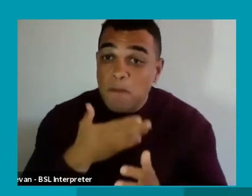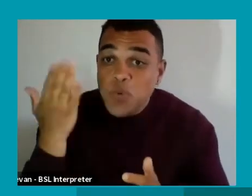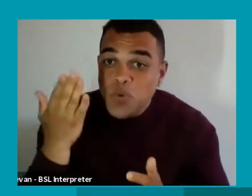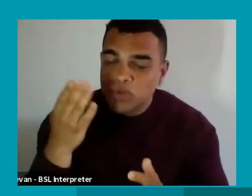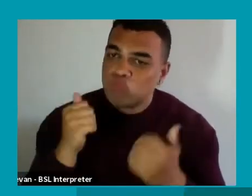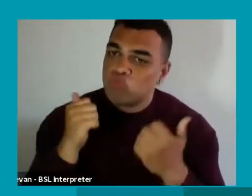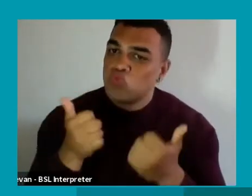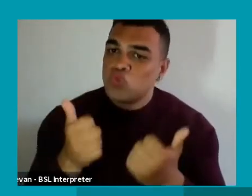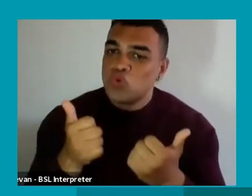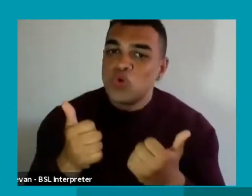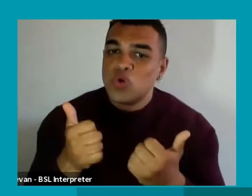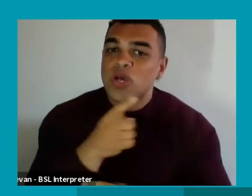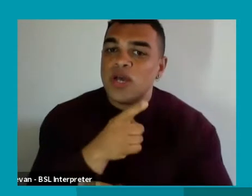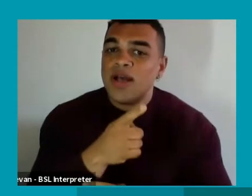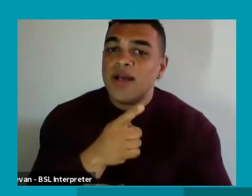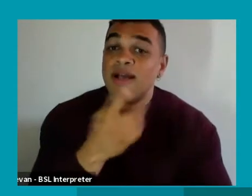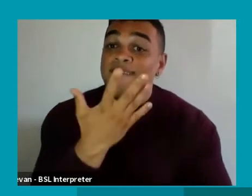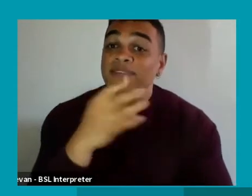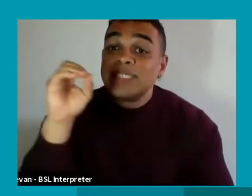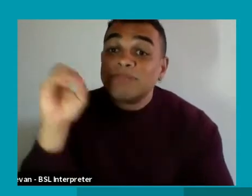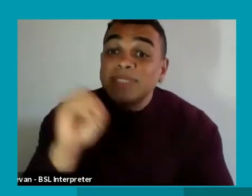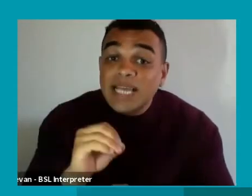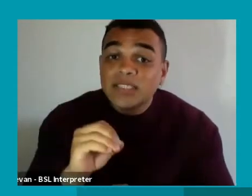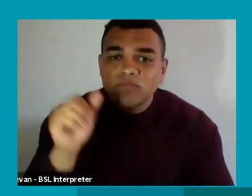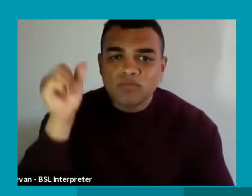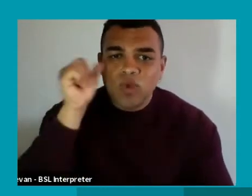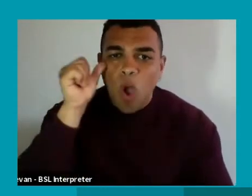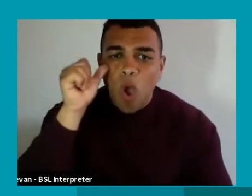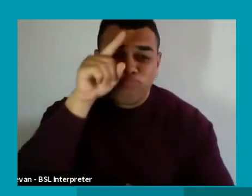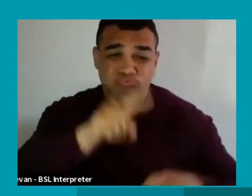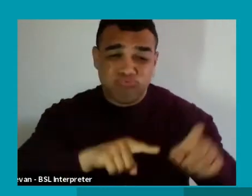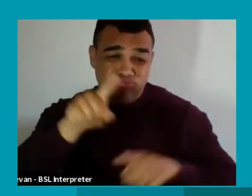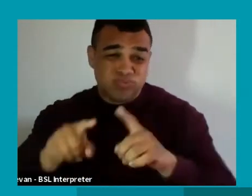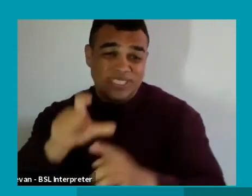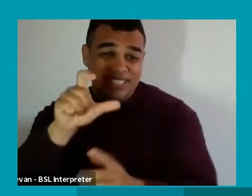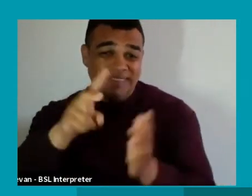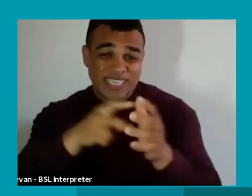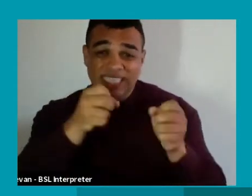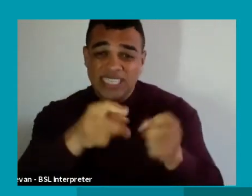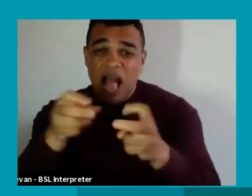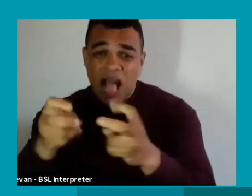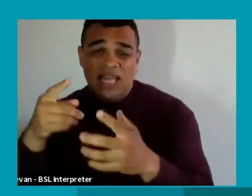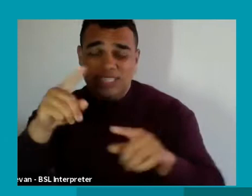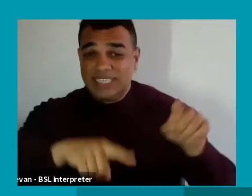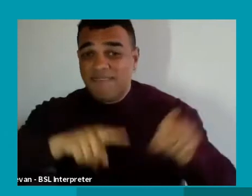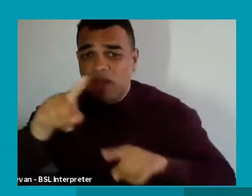At 50% of you have said I know there are different formats of CV, but I don't know which one to choose. Don't worry, we will be covering that.